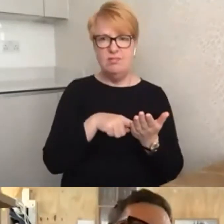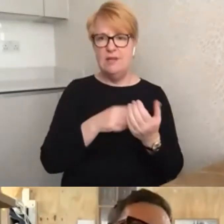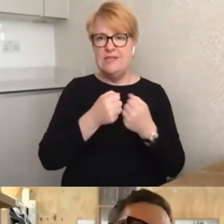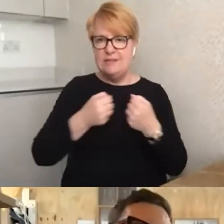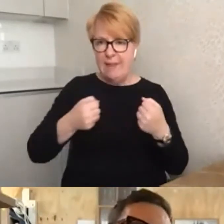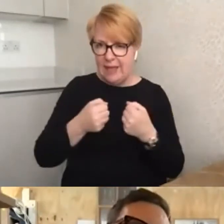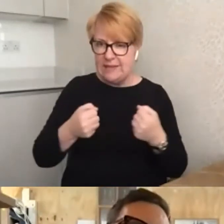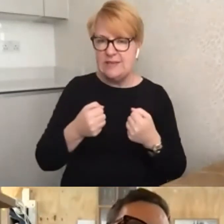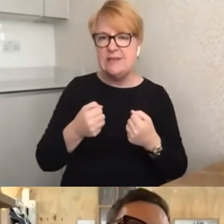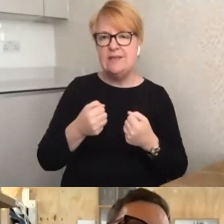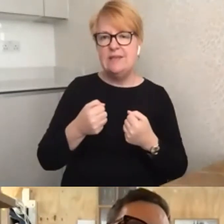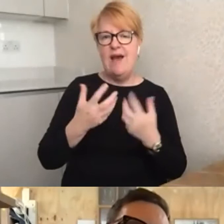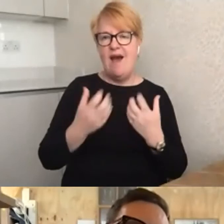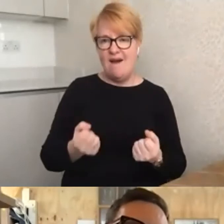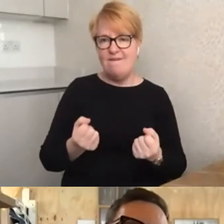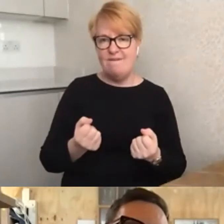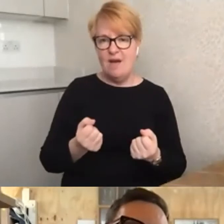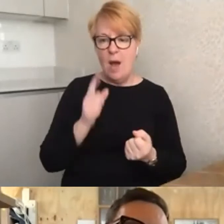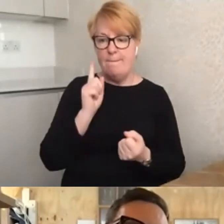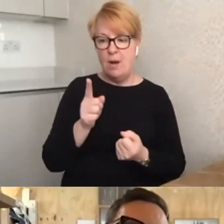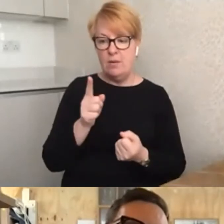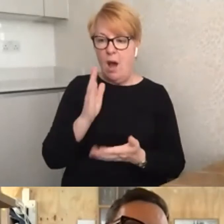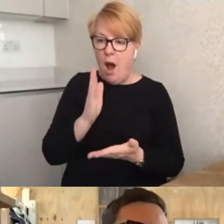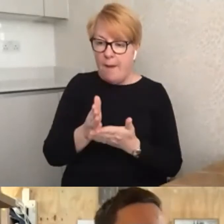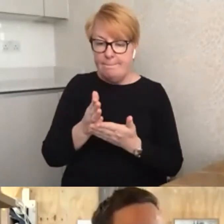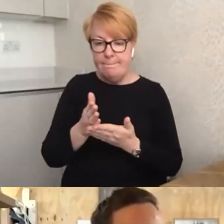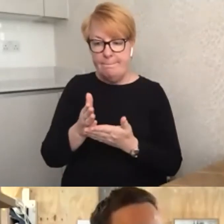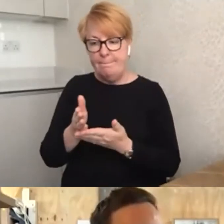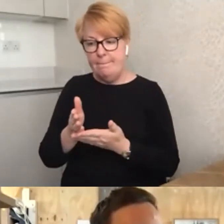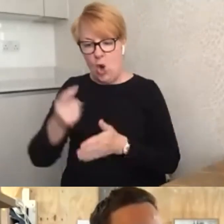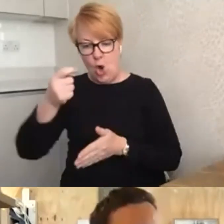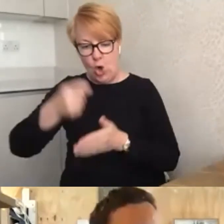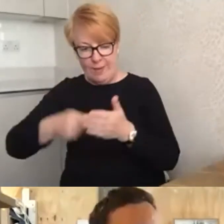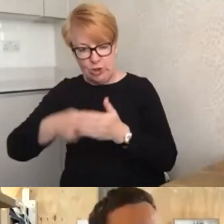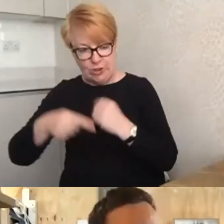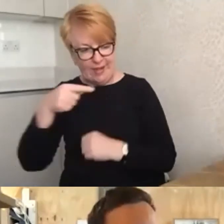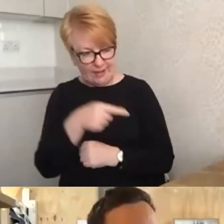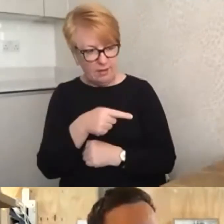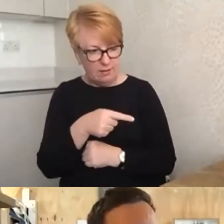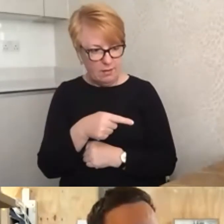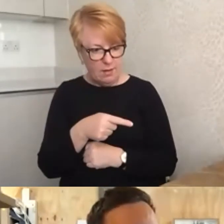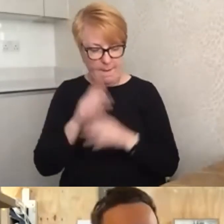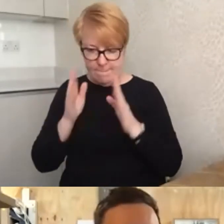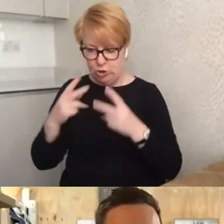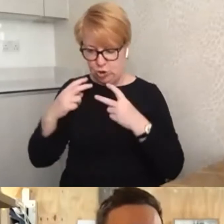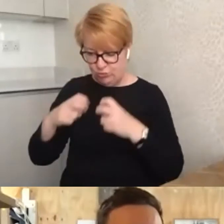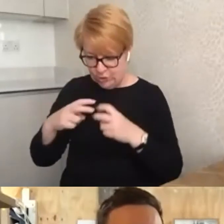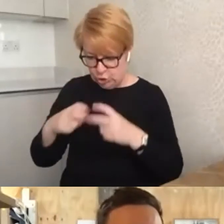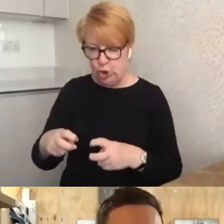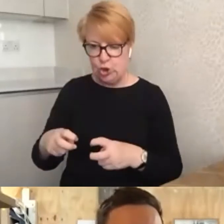But I think if you really are commissioning someone, you first of all, do your research, follow your gut and give them the space to do that.